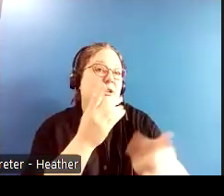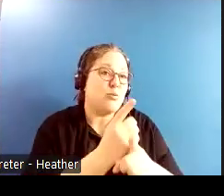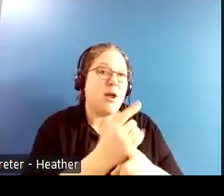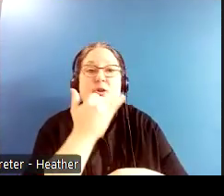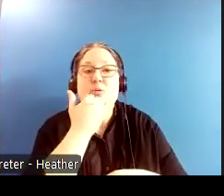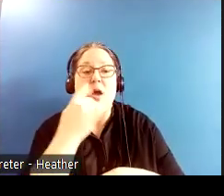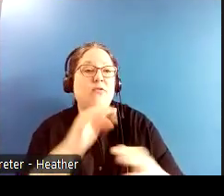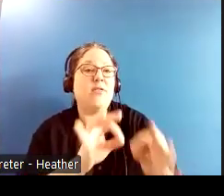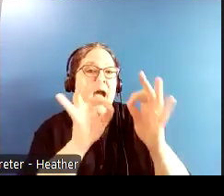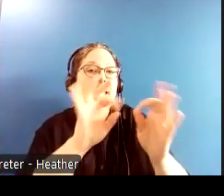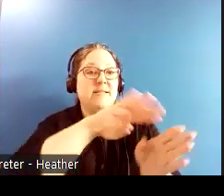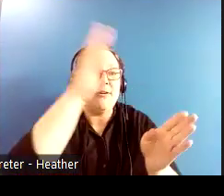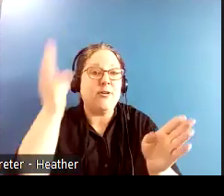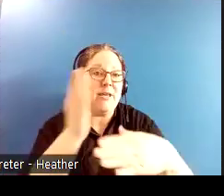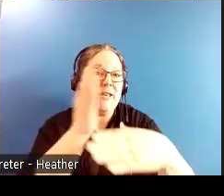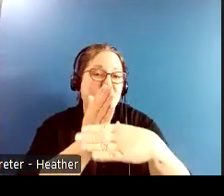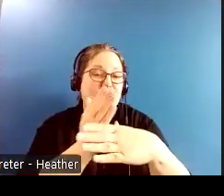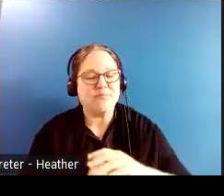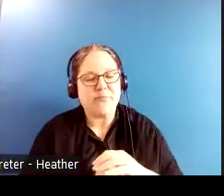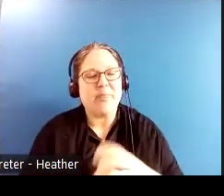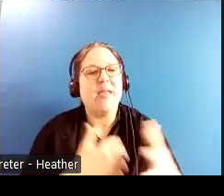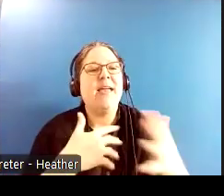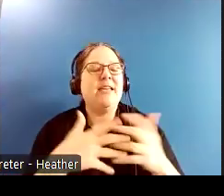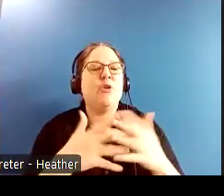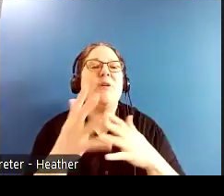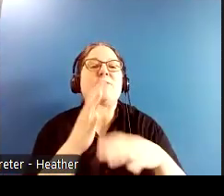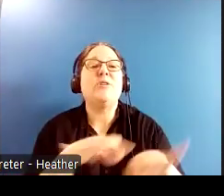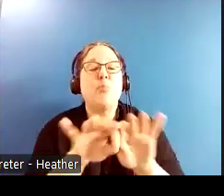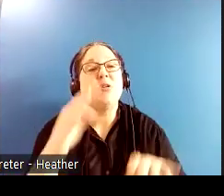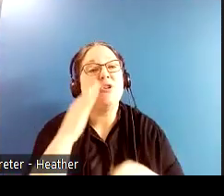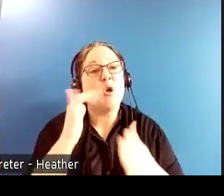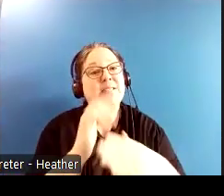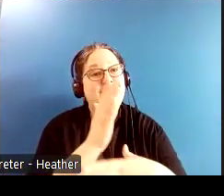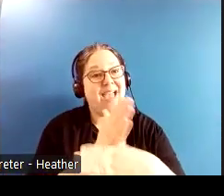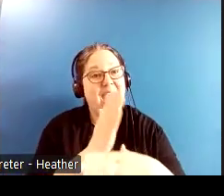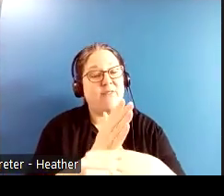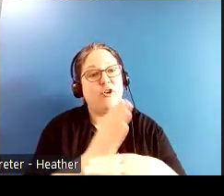Um so the important takeaway though is that the average man the theoretical average man